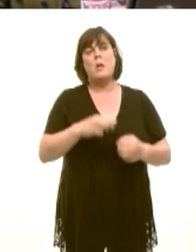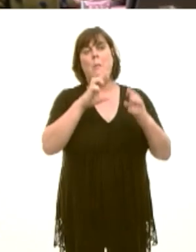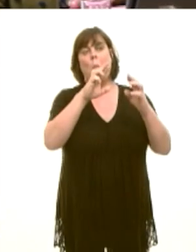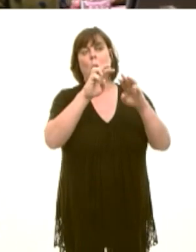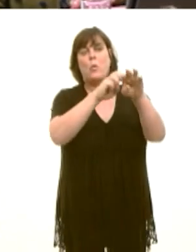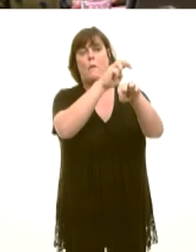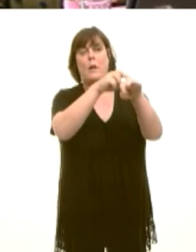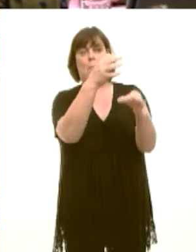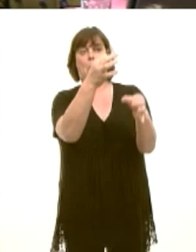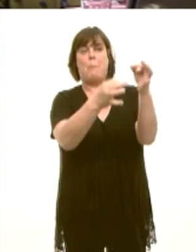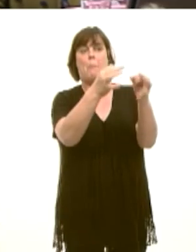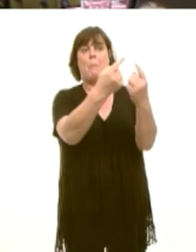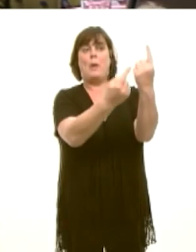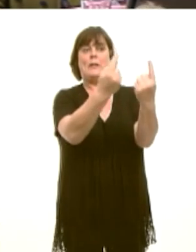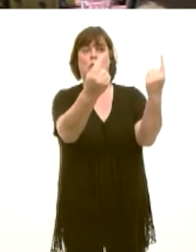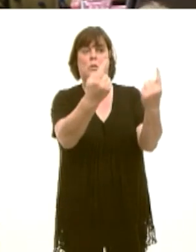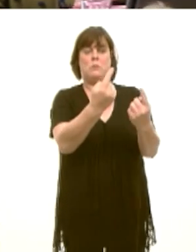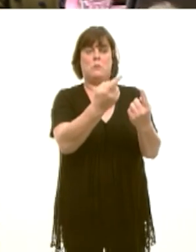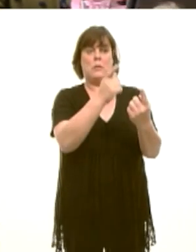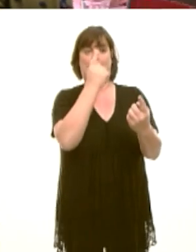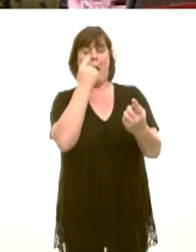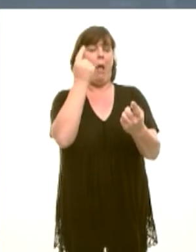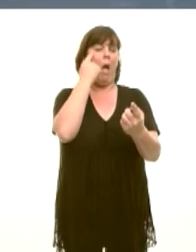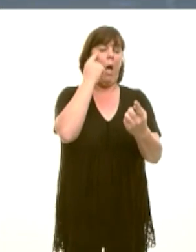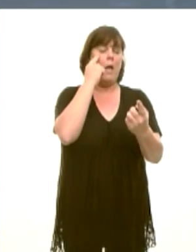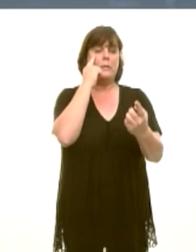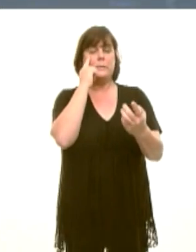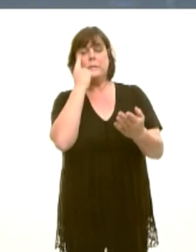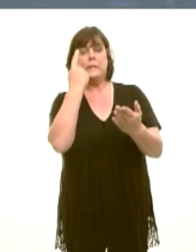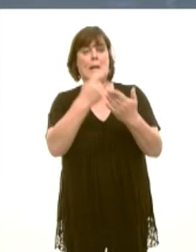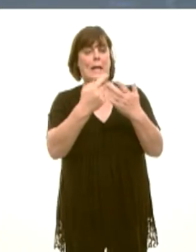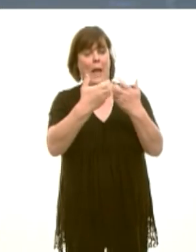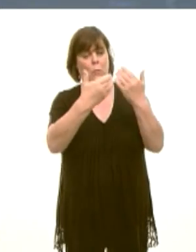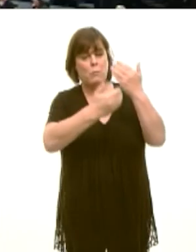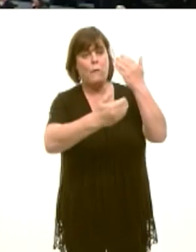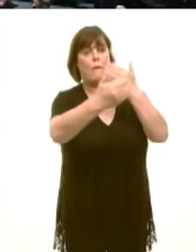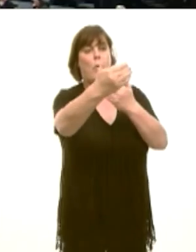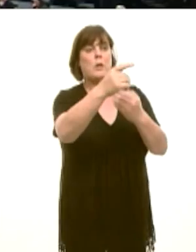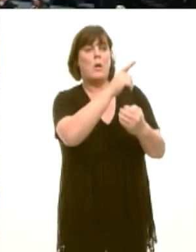will be able to find a way forward in order to keep the peace in the area.